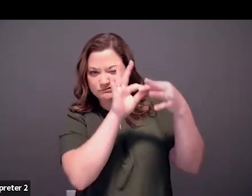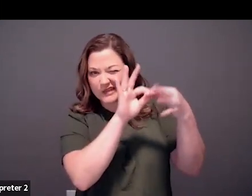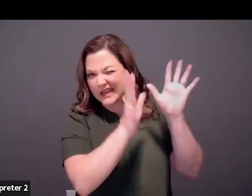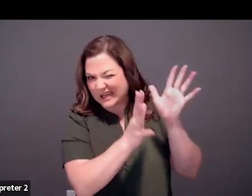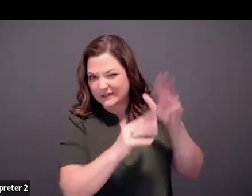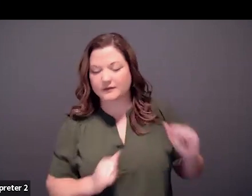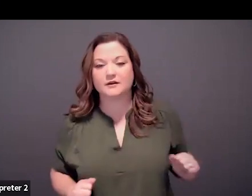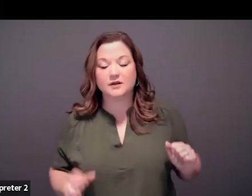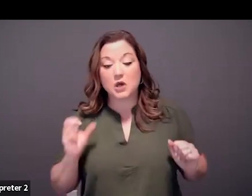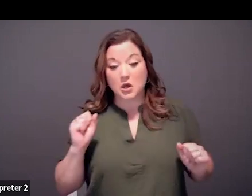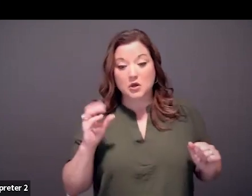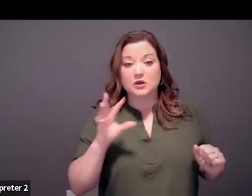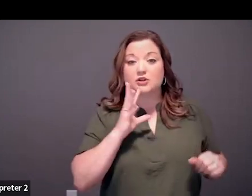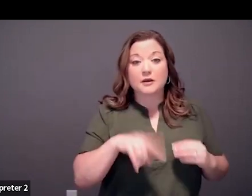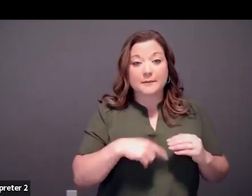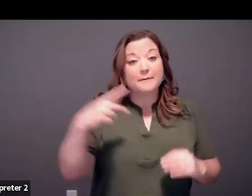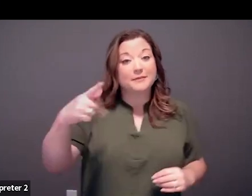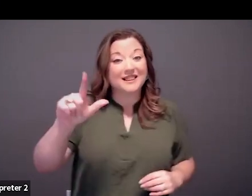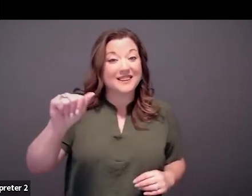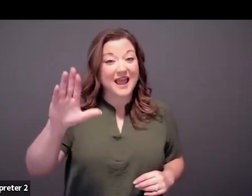Let's talk about placeholder text first.